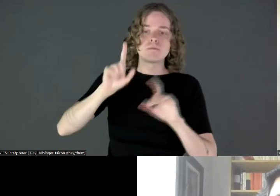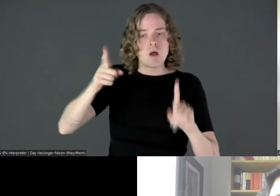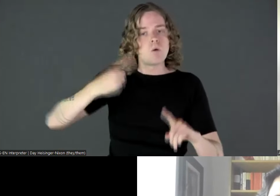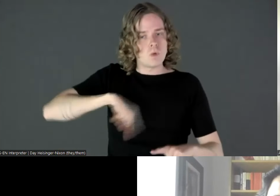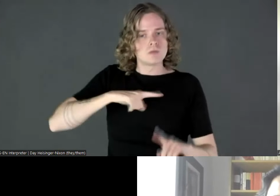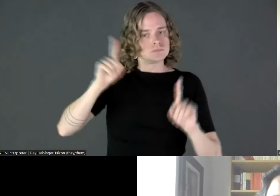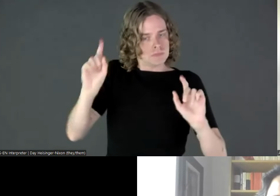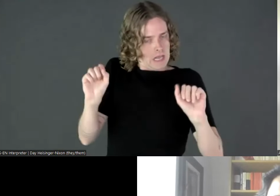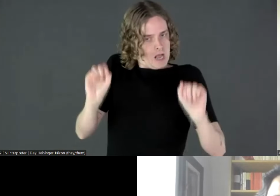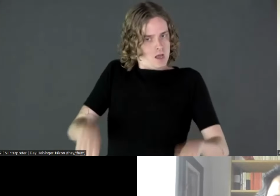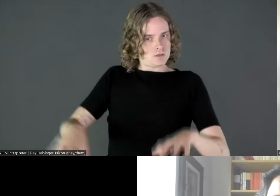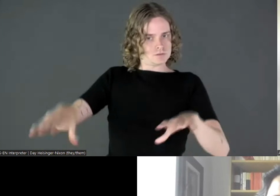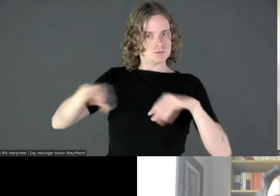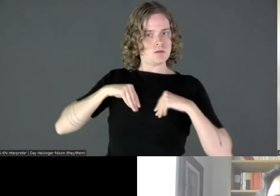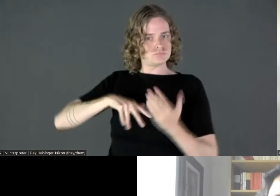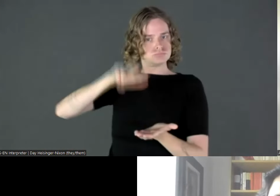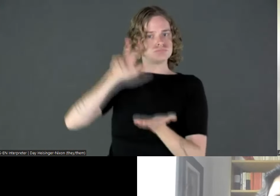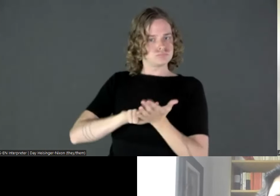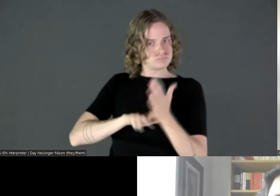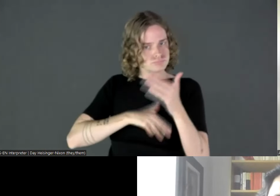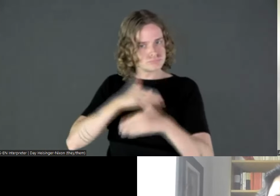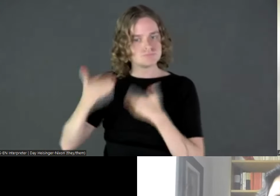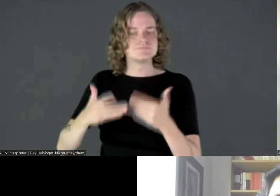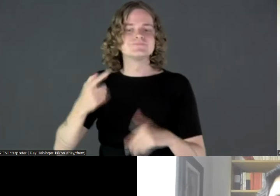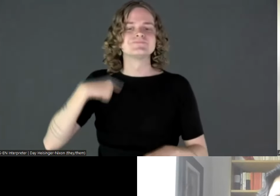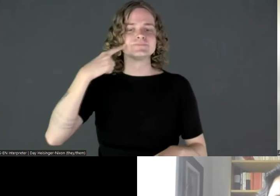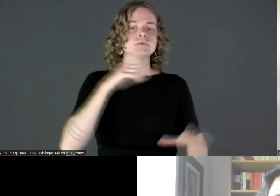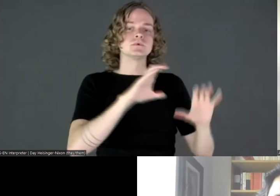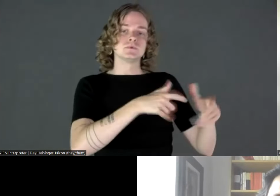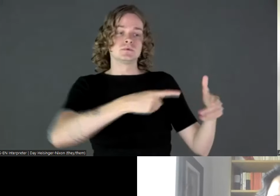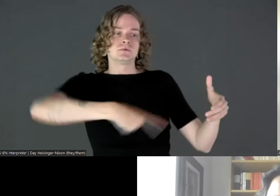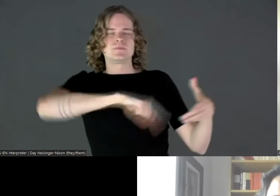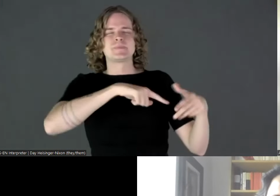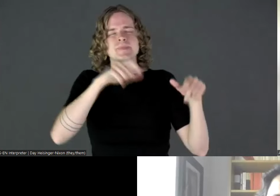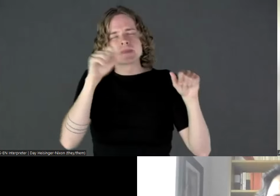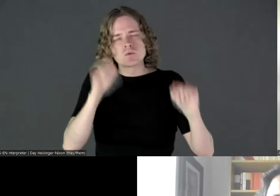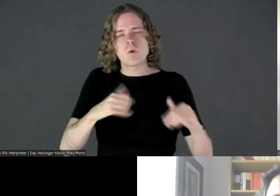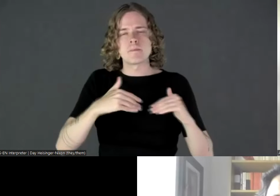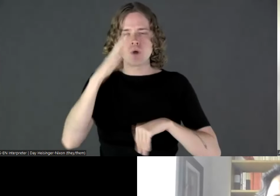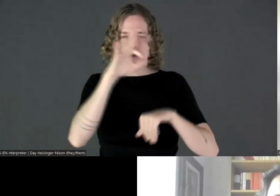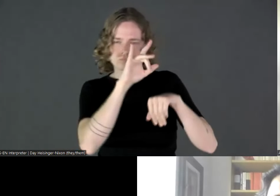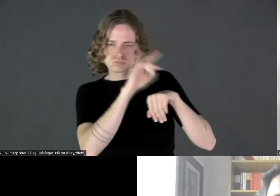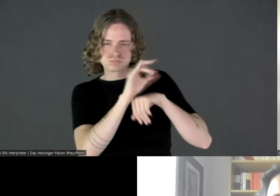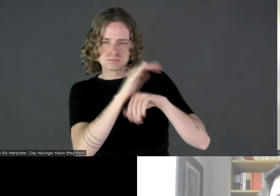partners can use more guidance. Over. >> MODERATOR: